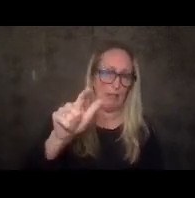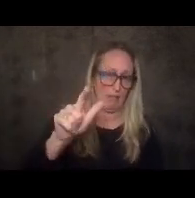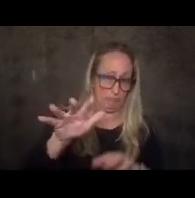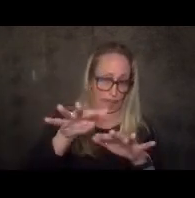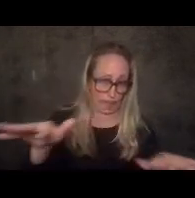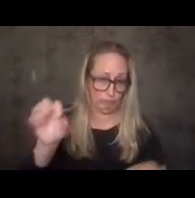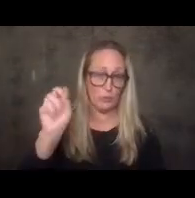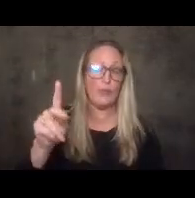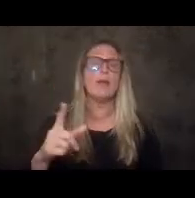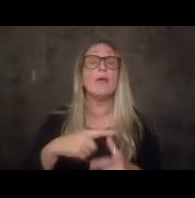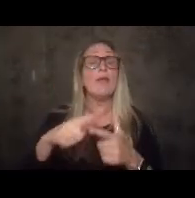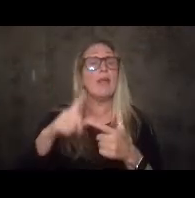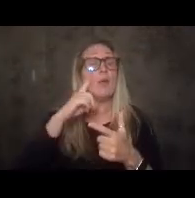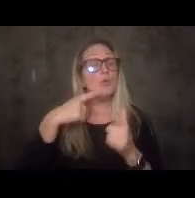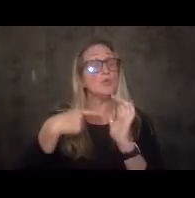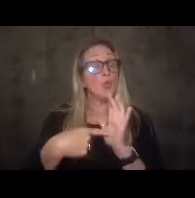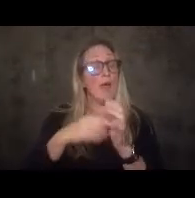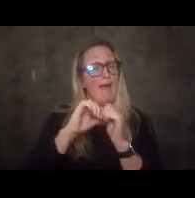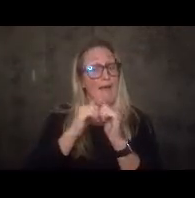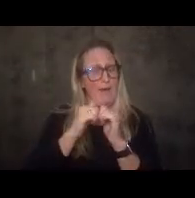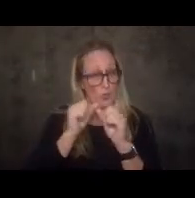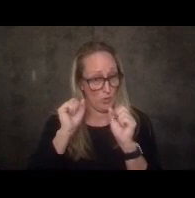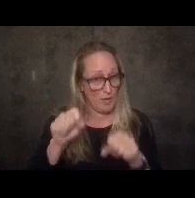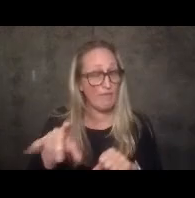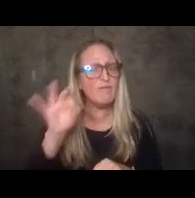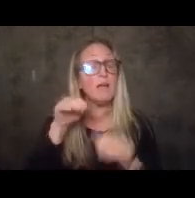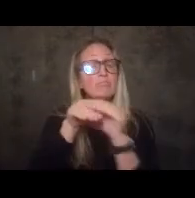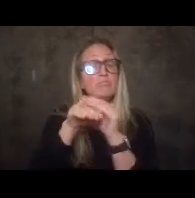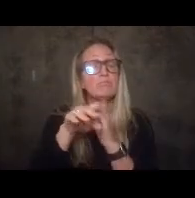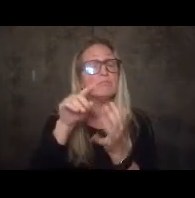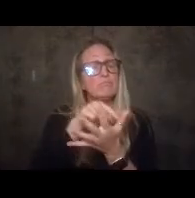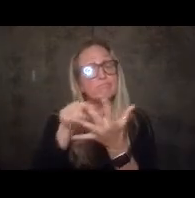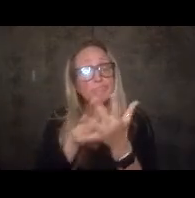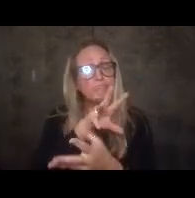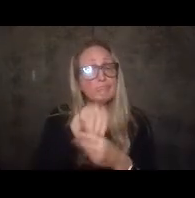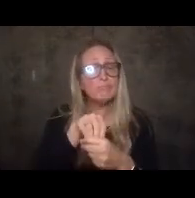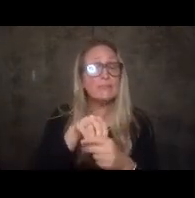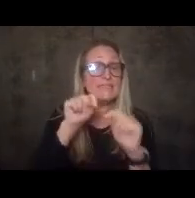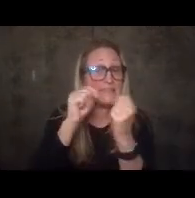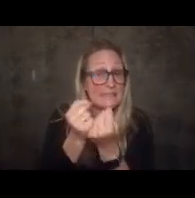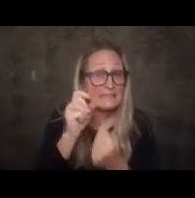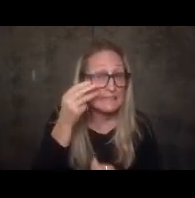Then I'll show you. How you can find accessibility features inside of teams, the application.